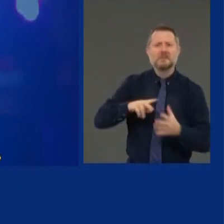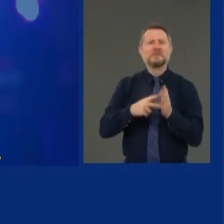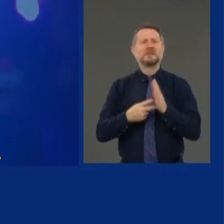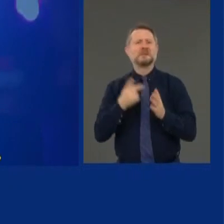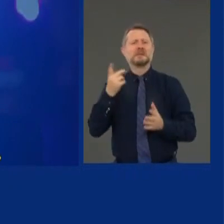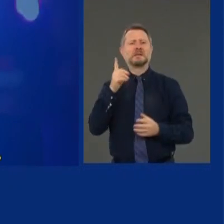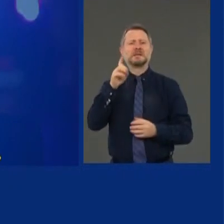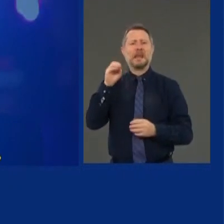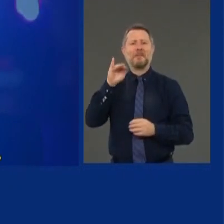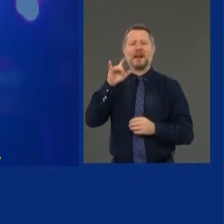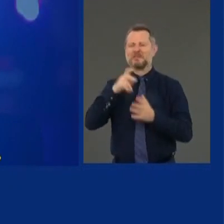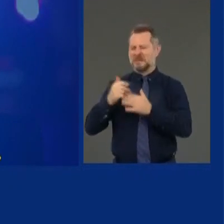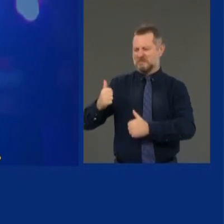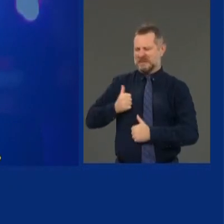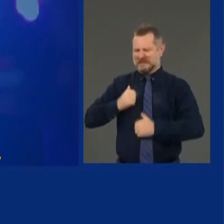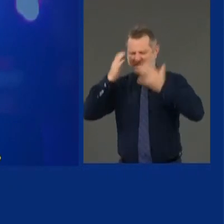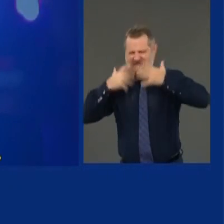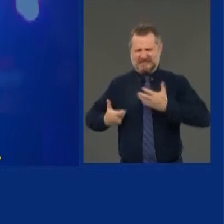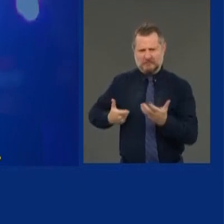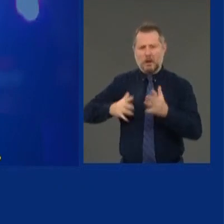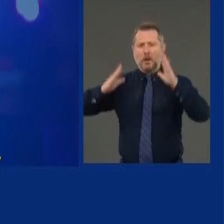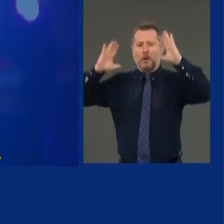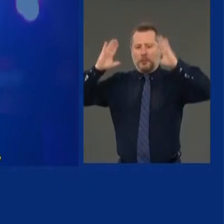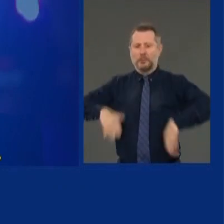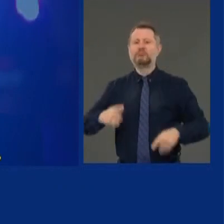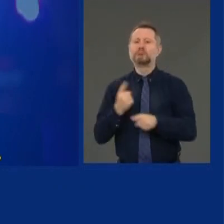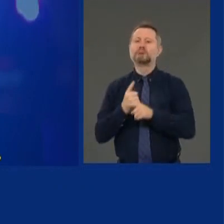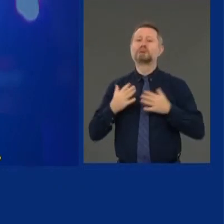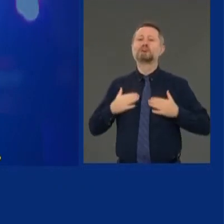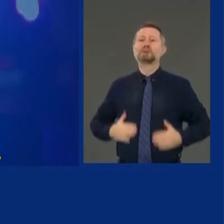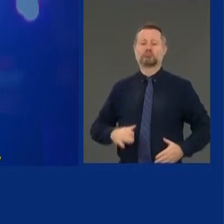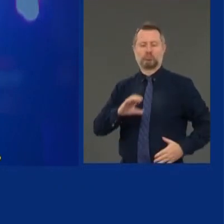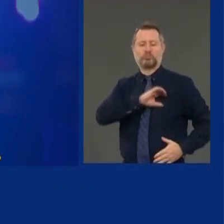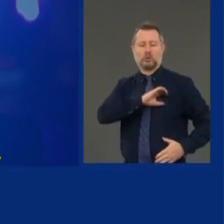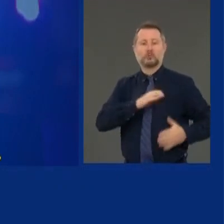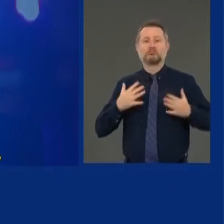WHAT IS THE STAFFING LEVEL? WHAT DOES DEMILITARIZE THE POLICE MEAN IN YOUR COMMUNITY. PEOPLE TALK ABOUT DEFUNDING THE